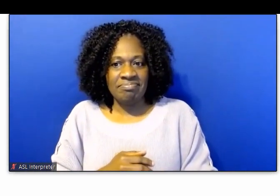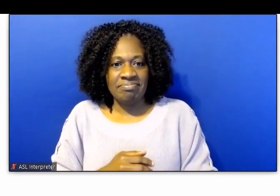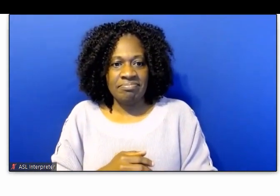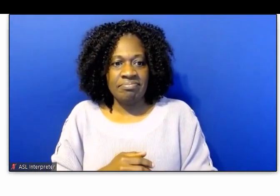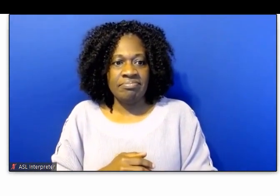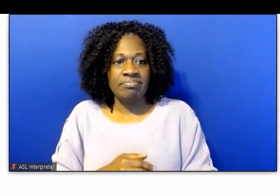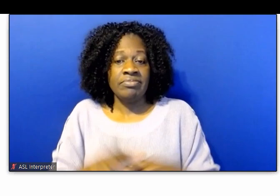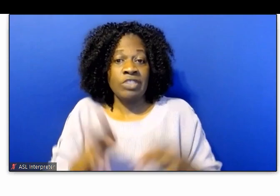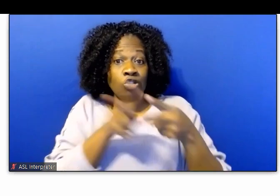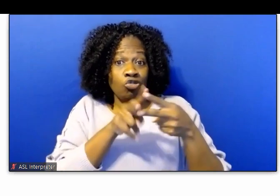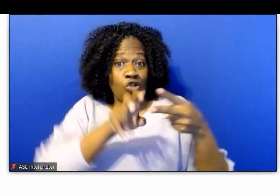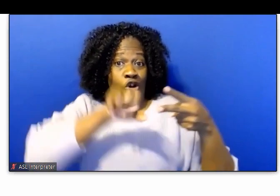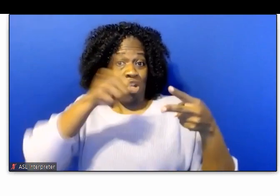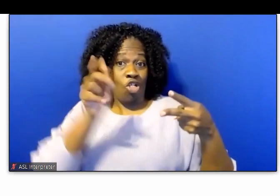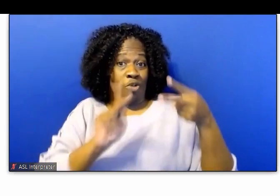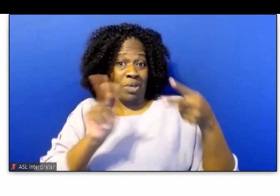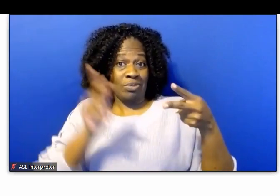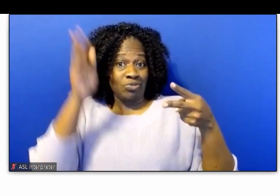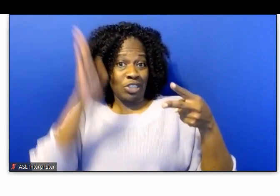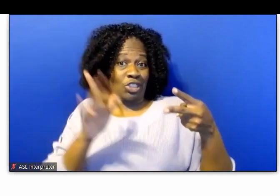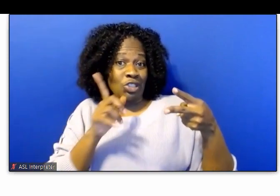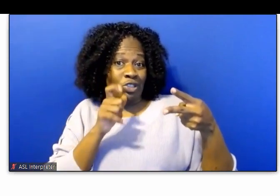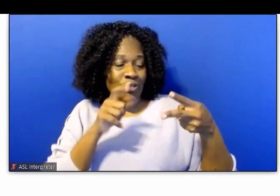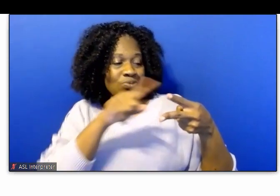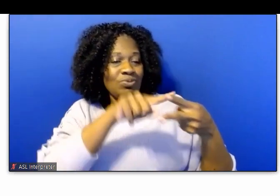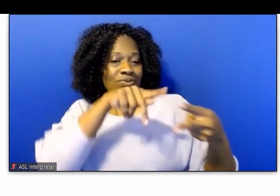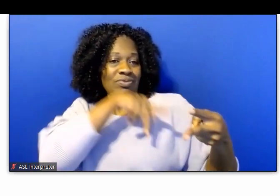Our two other presenters today that you're going to hear from are: Philip Woodward.